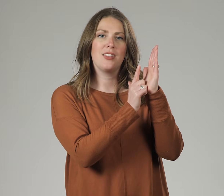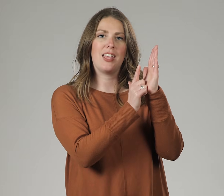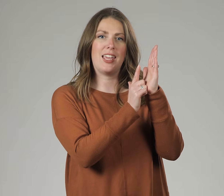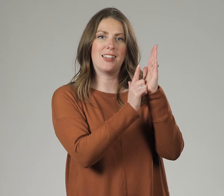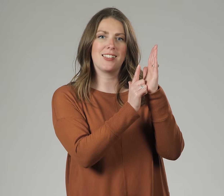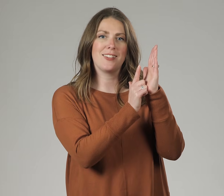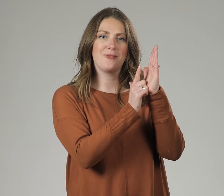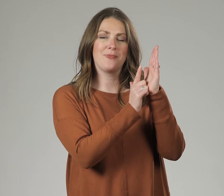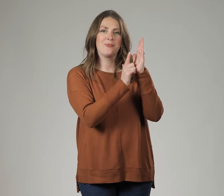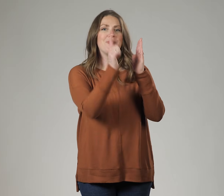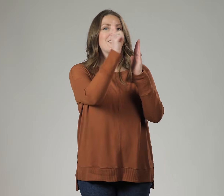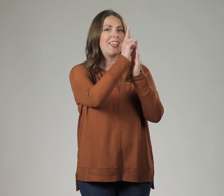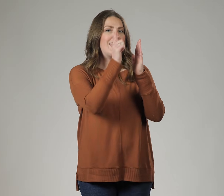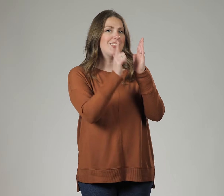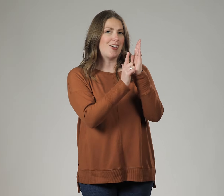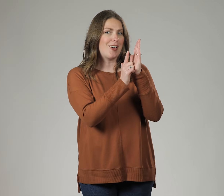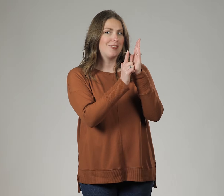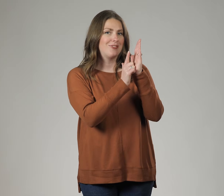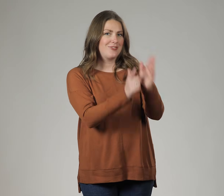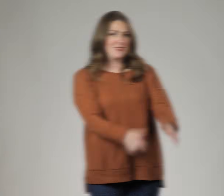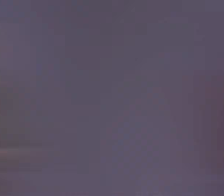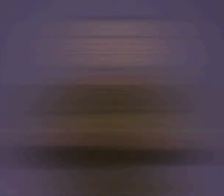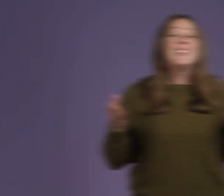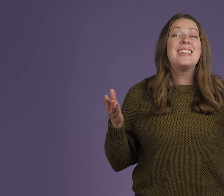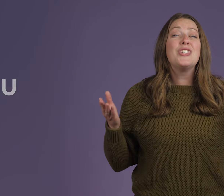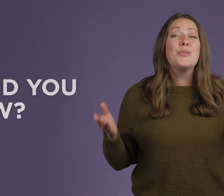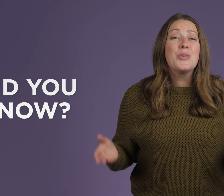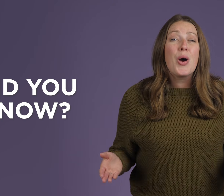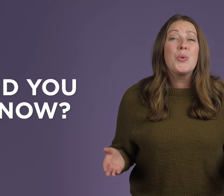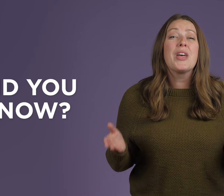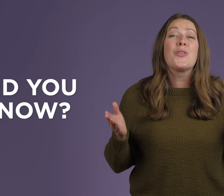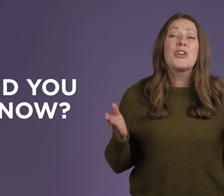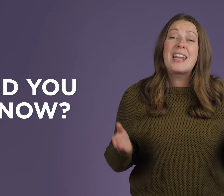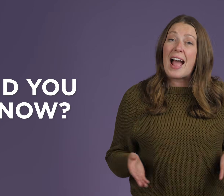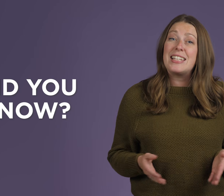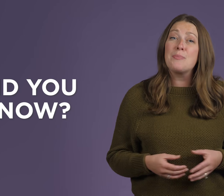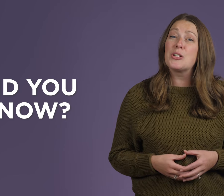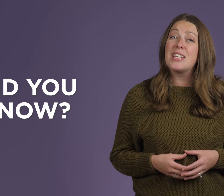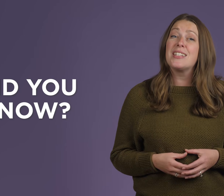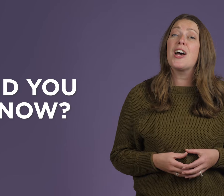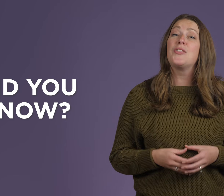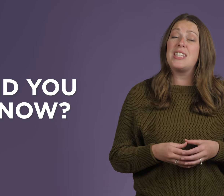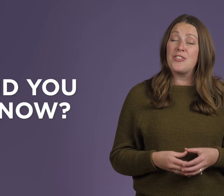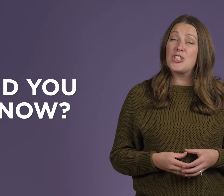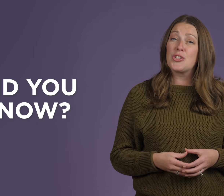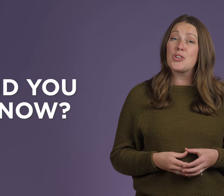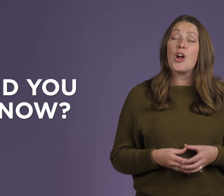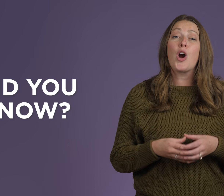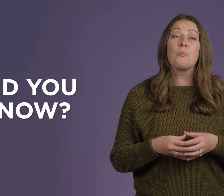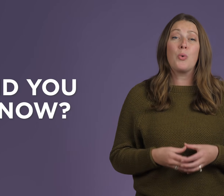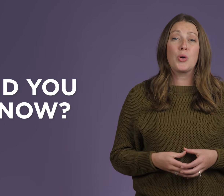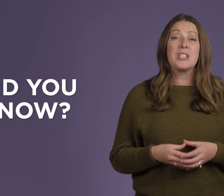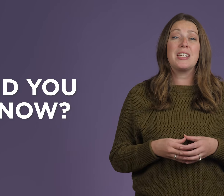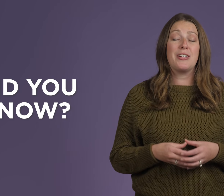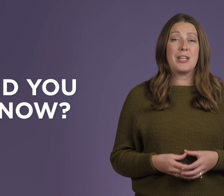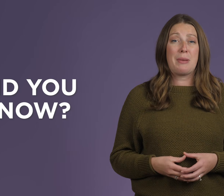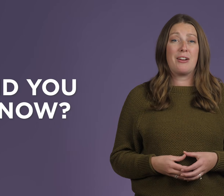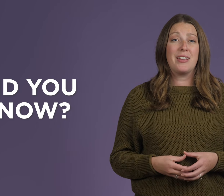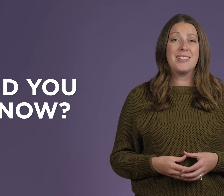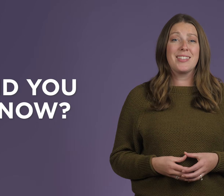the hand. In-law. Did you know that over 90% of Deaf children are born to hearing parents?